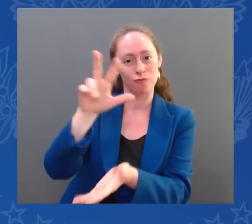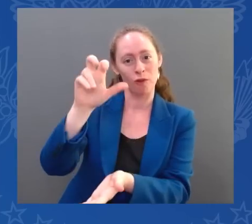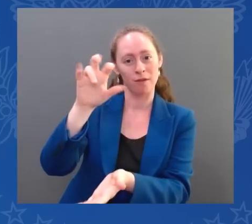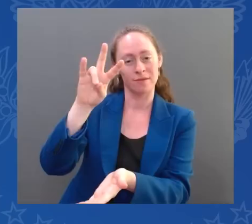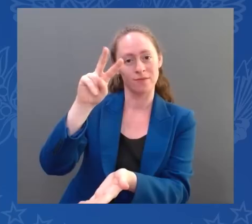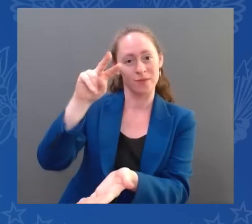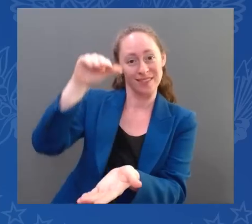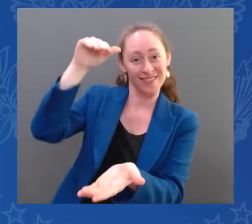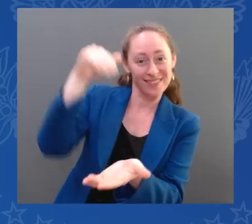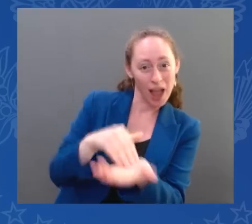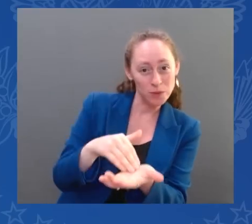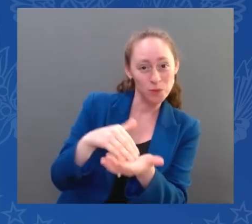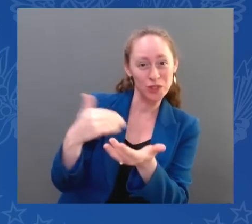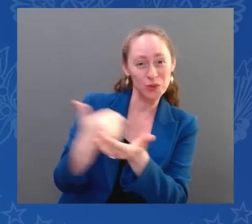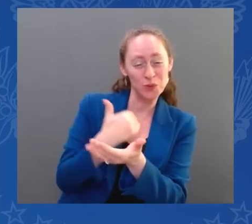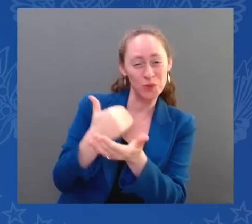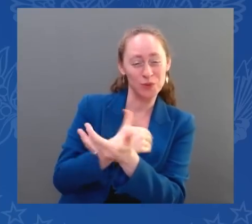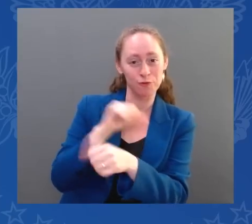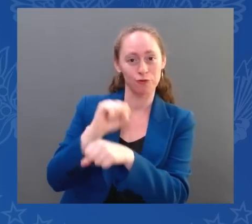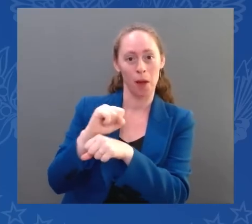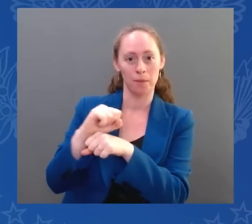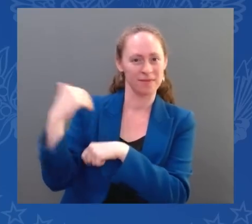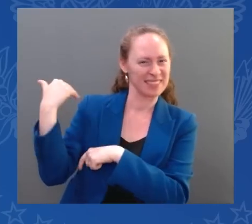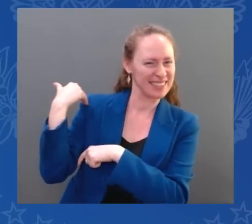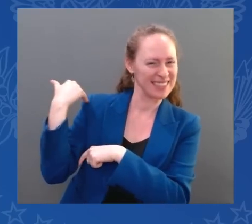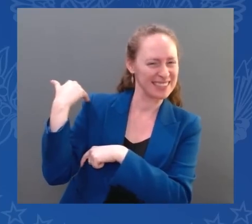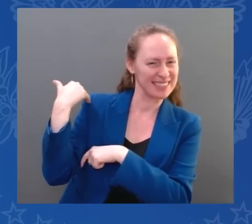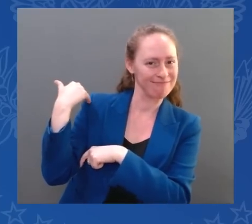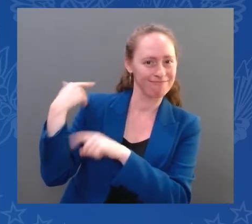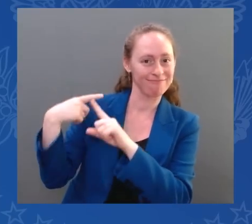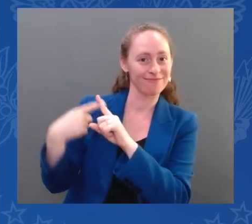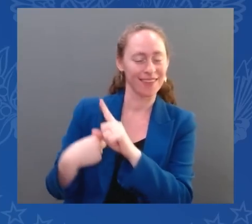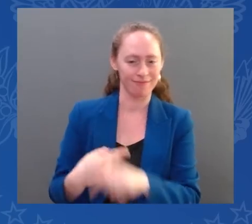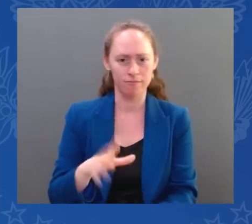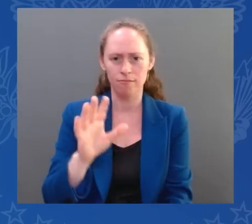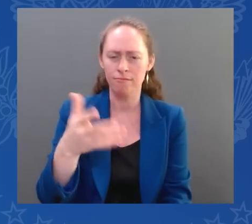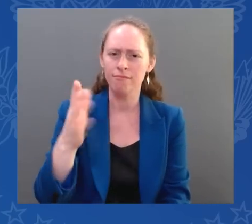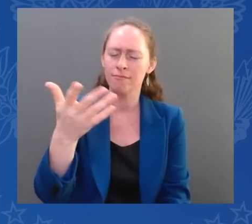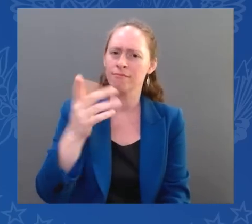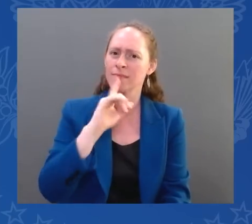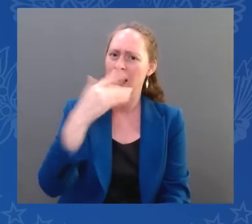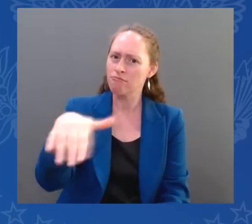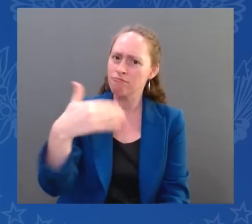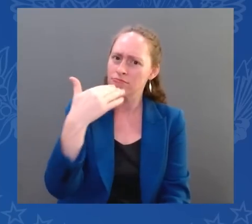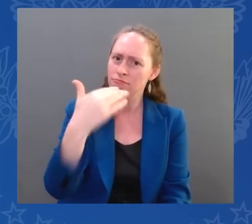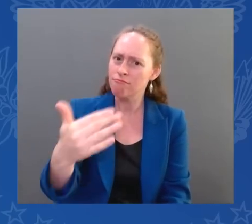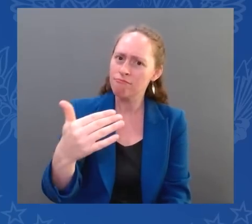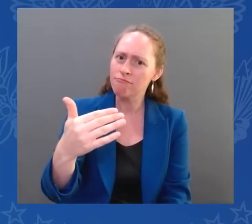Here's why it's important: Our private sector has now have recovered all the jobs lost during the pandemic and added jobs on top of that.